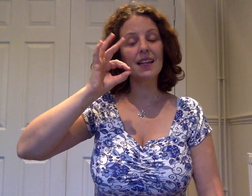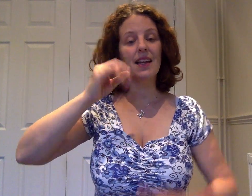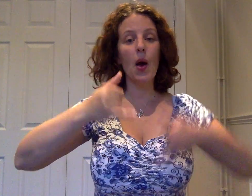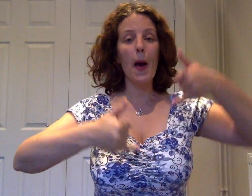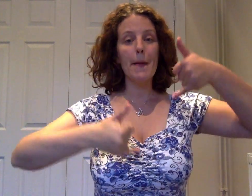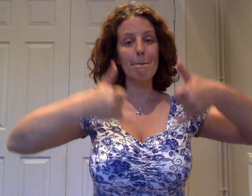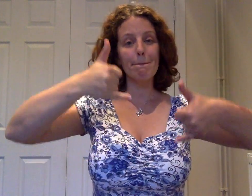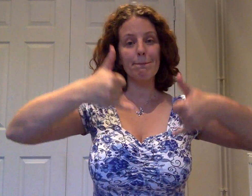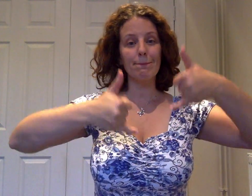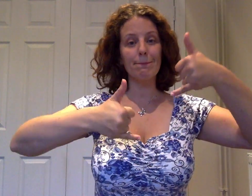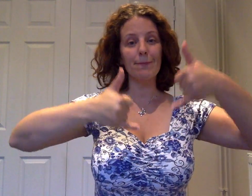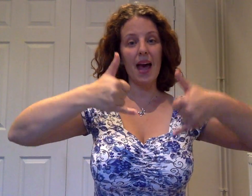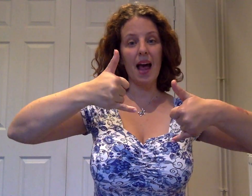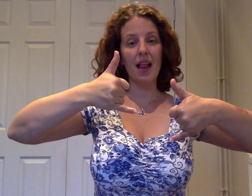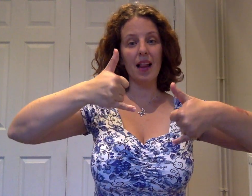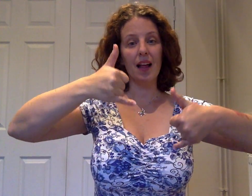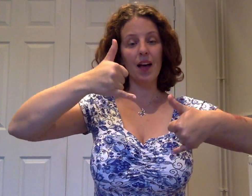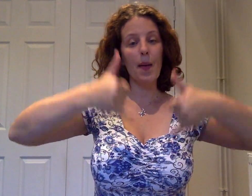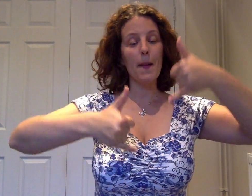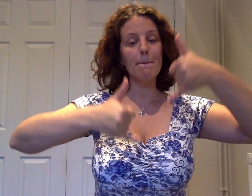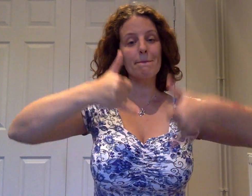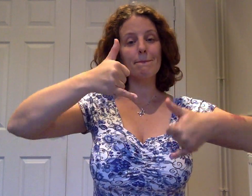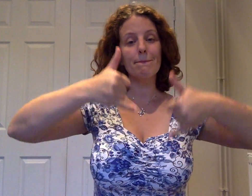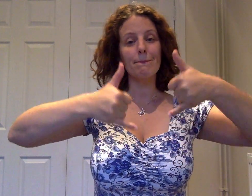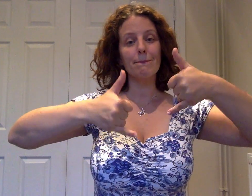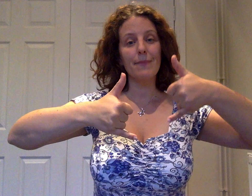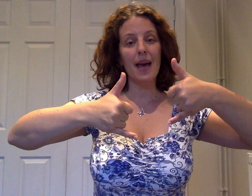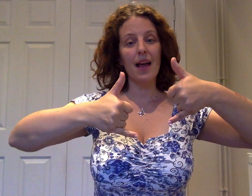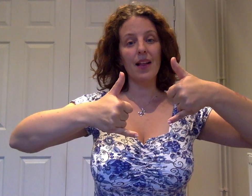Milk